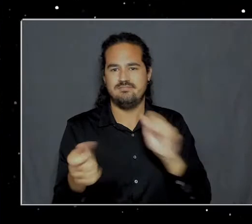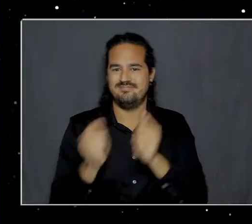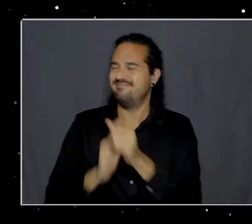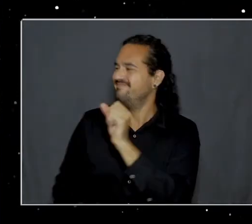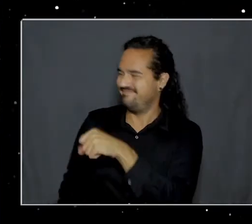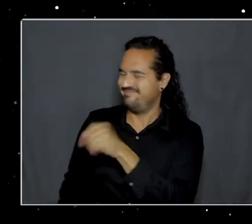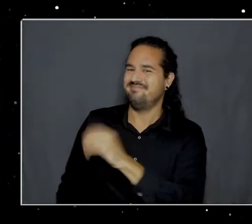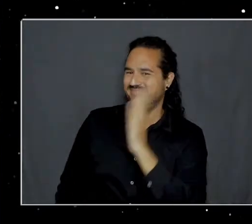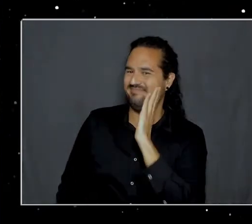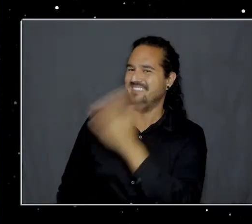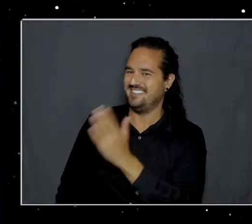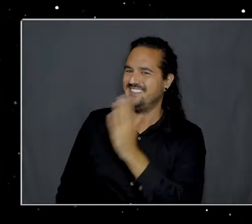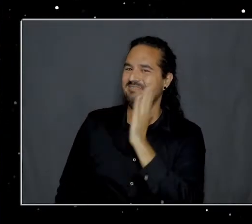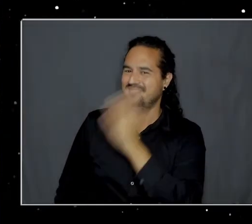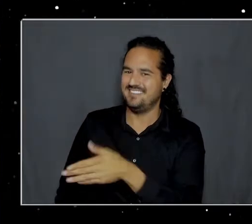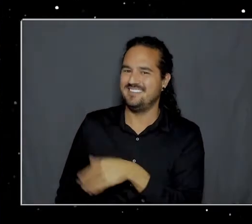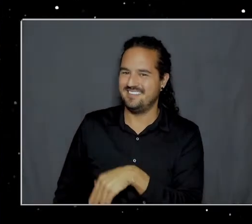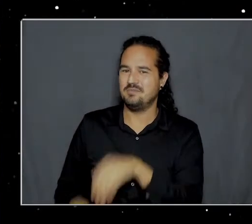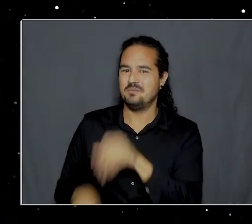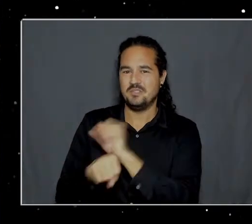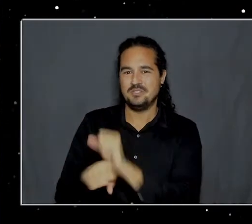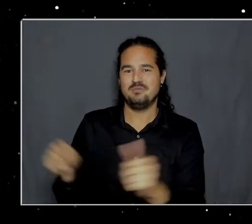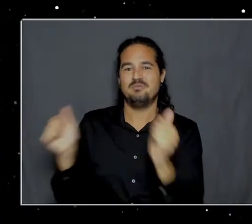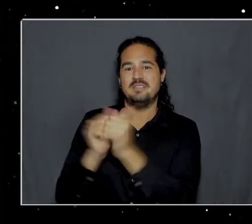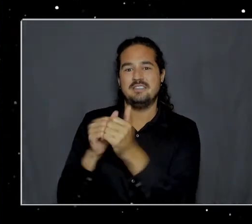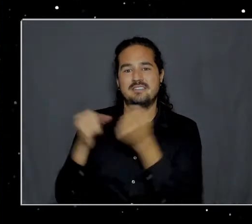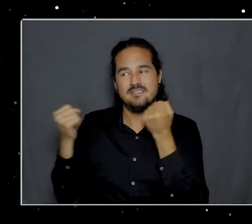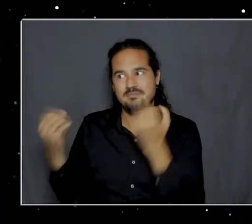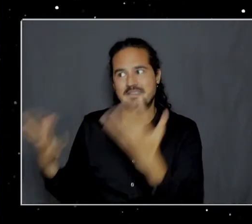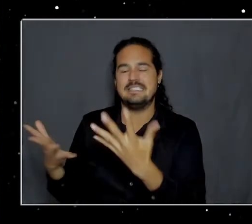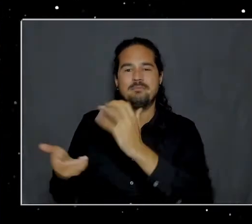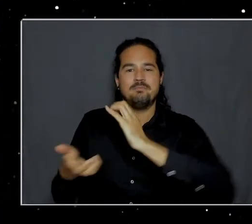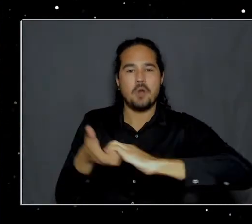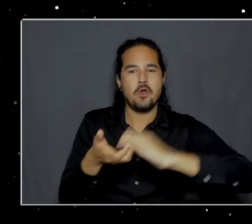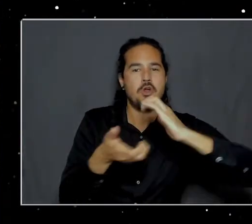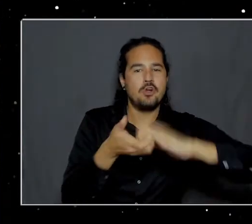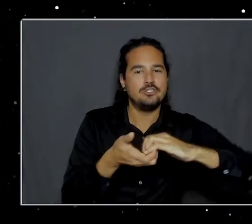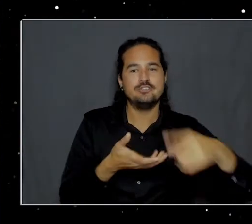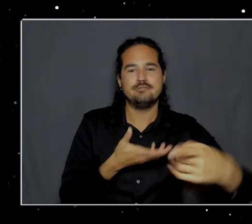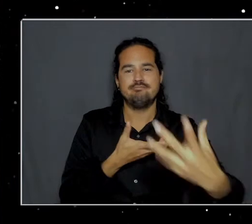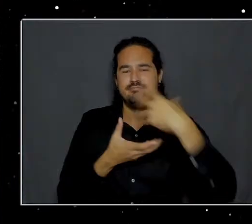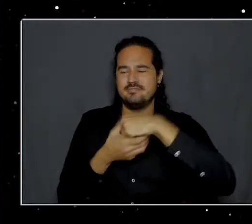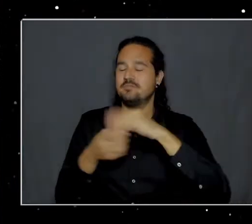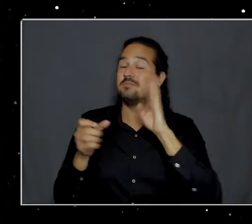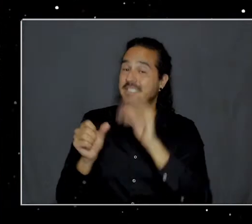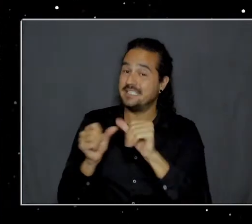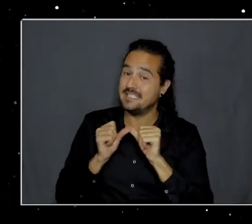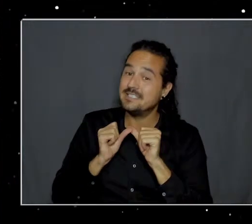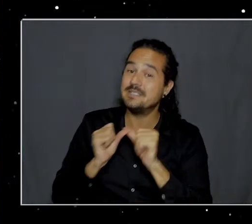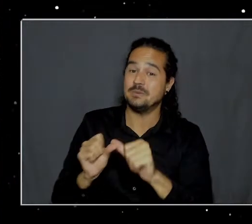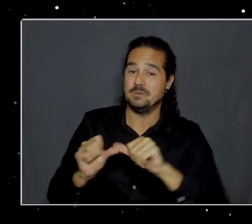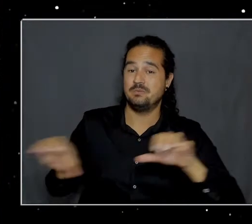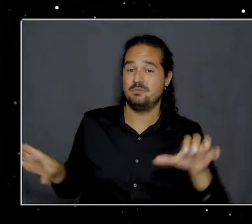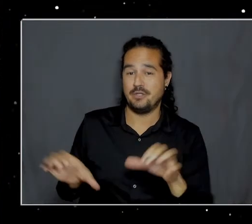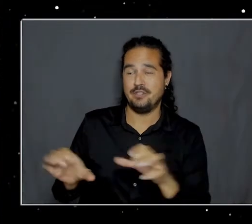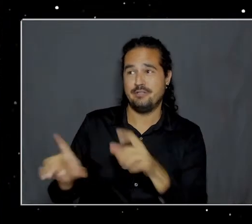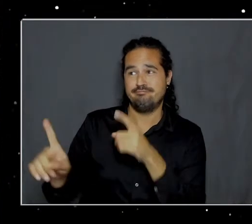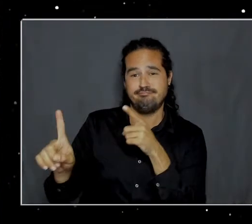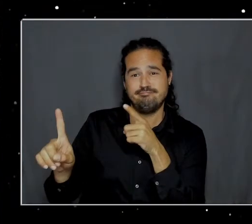WELL, WE WILL, WORKING WITH MANY